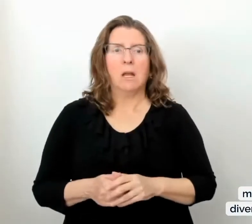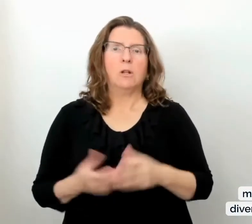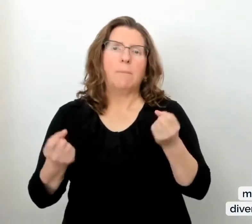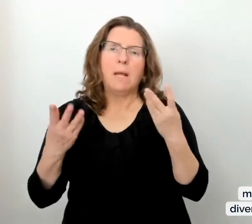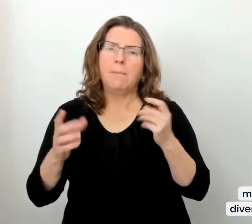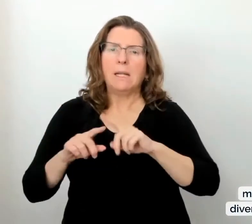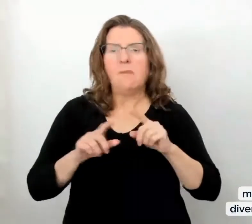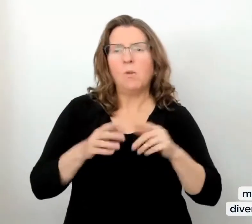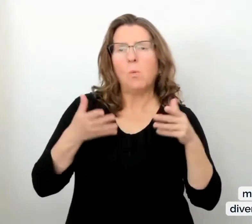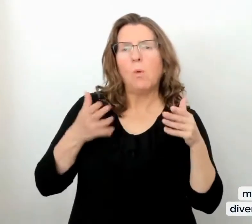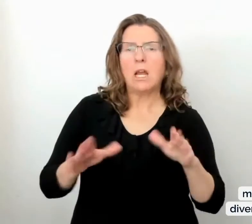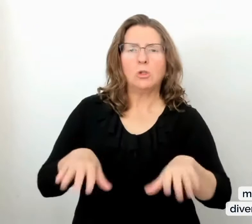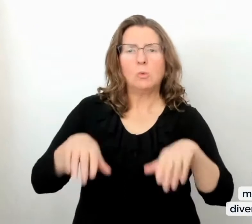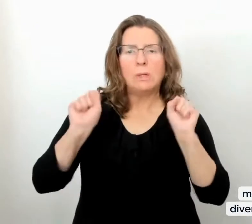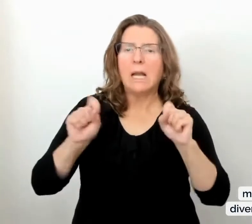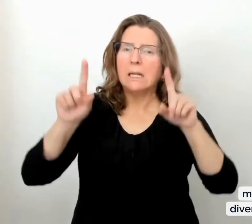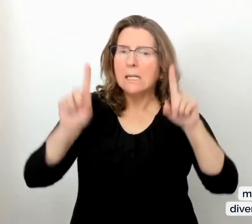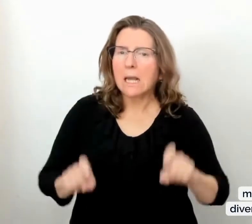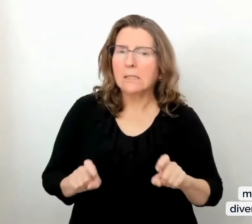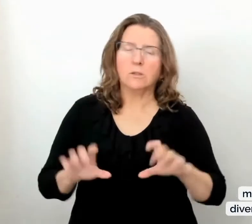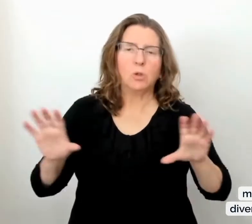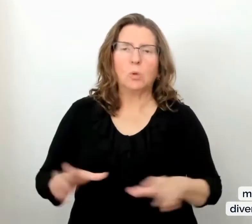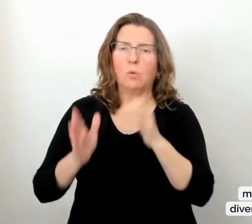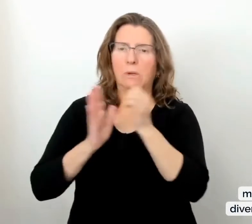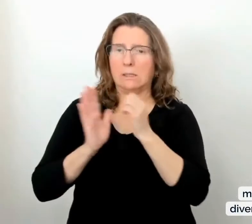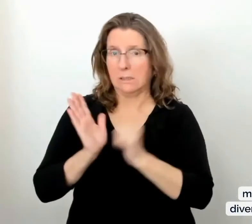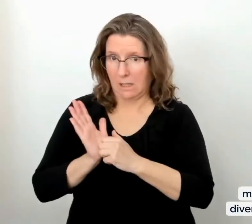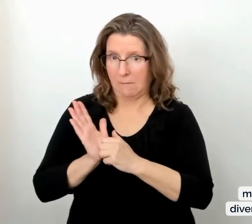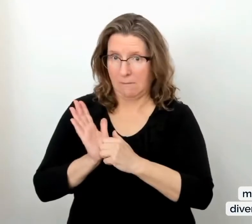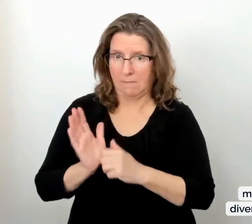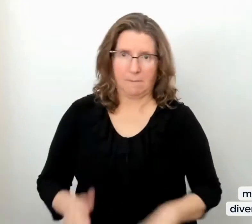We need to provide alternatives when they take tests or work on assignments.